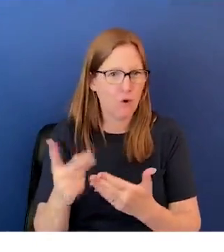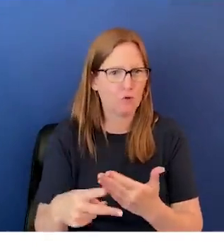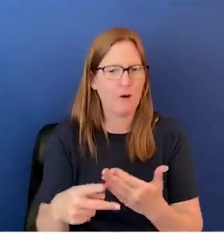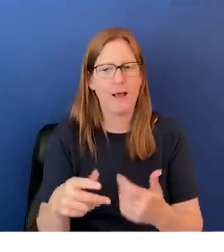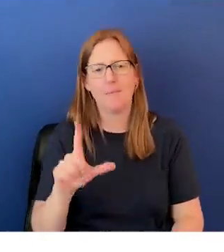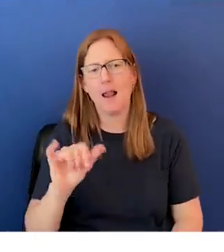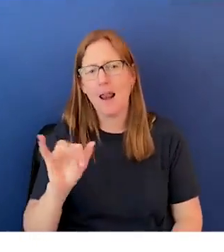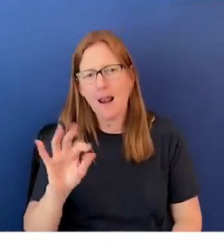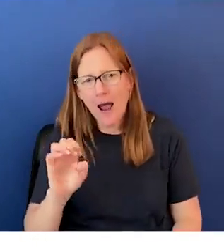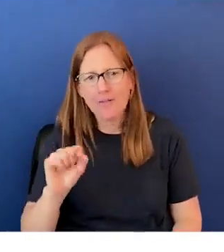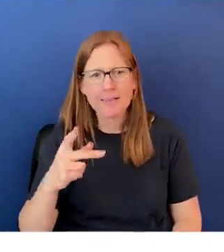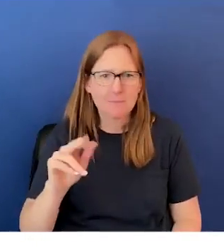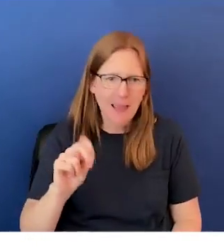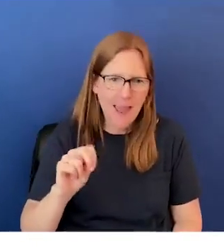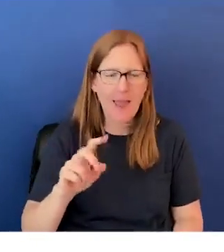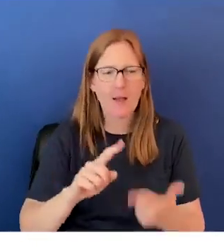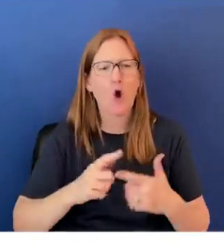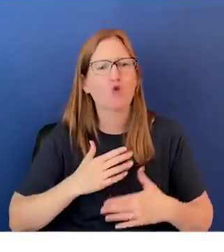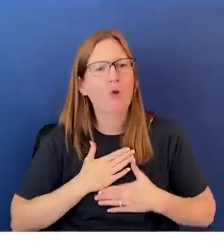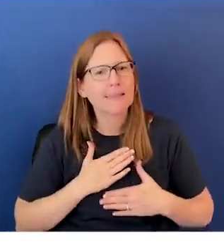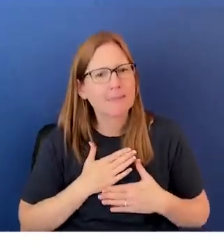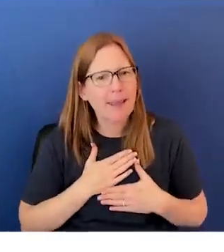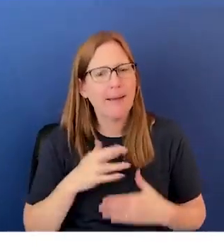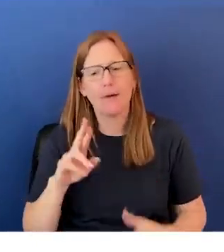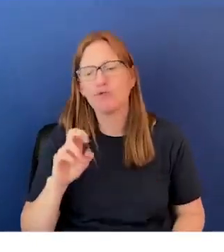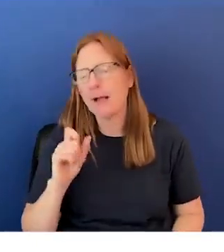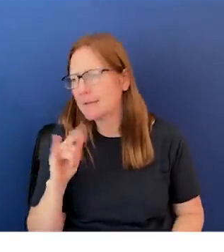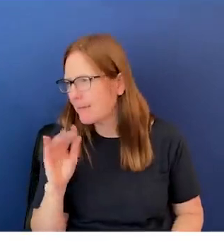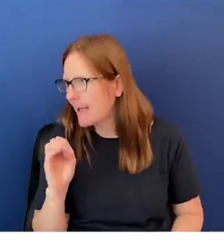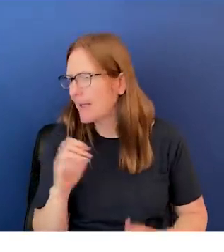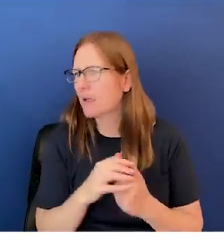So not only respite services that are administered through the aging services network,